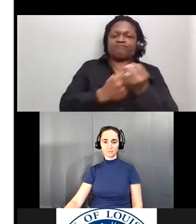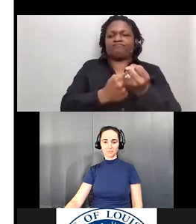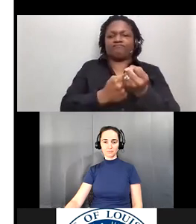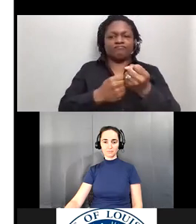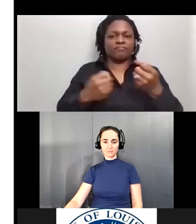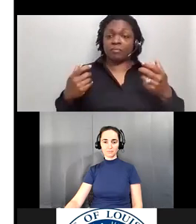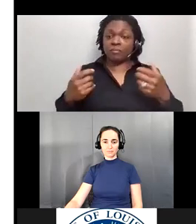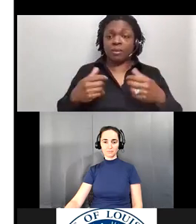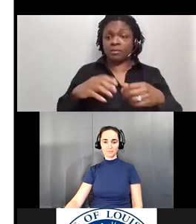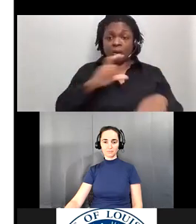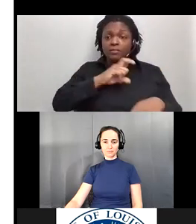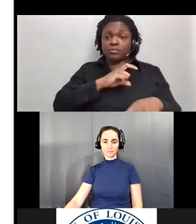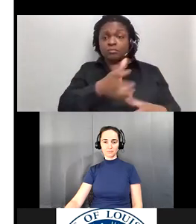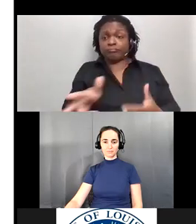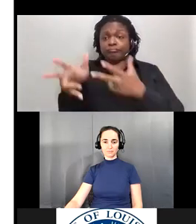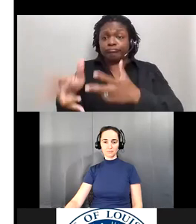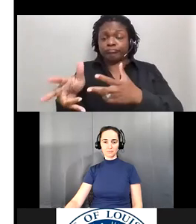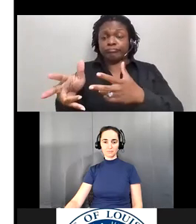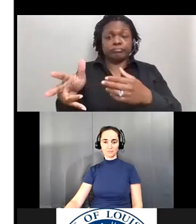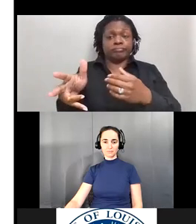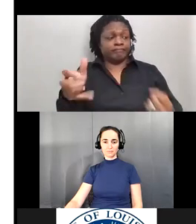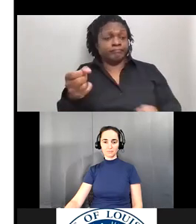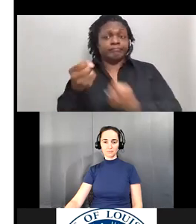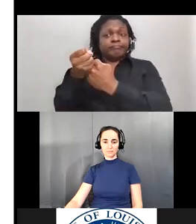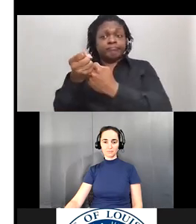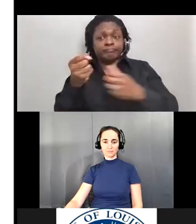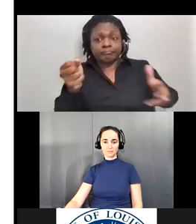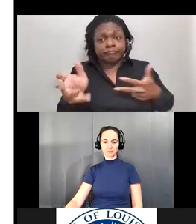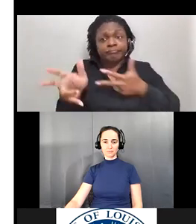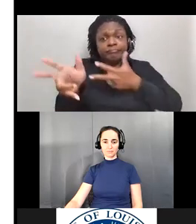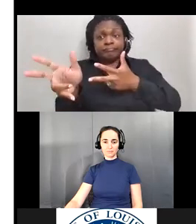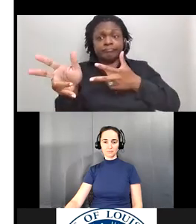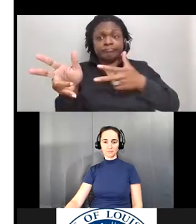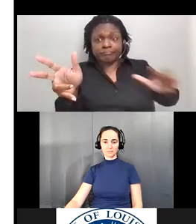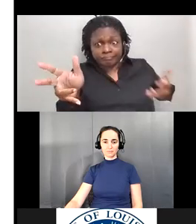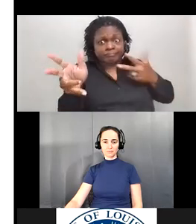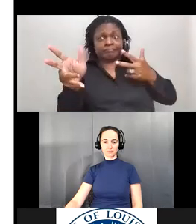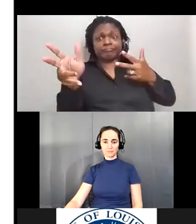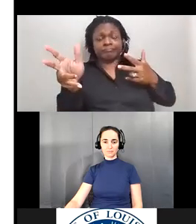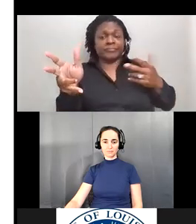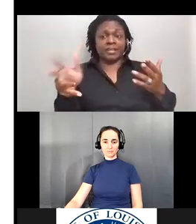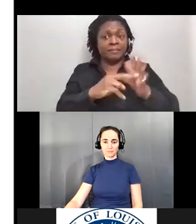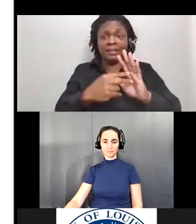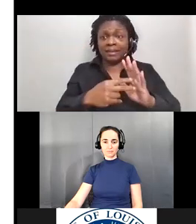mean that does not necessarily mean that you were any kind of trouble there could just be 15:57:58 there for backup purposes we want